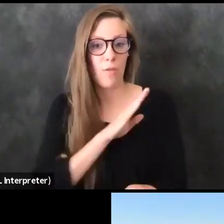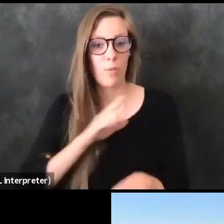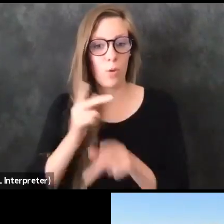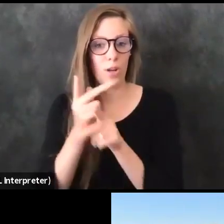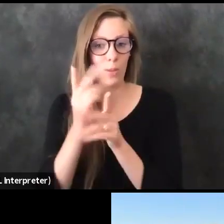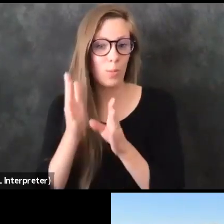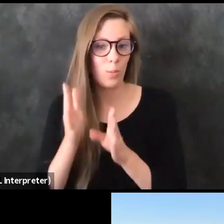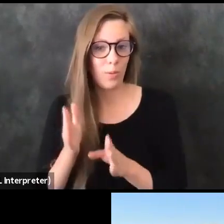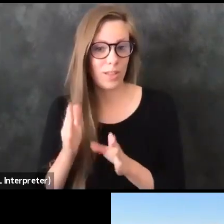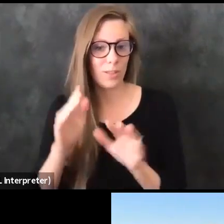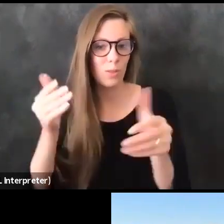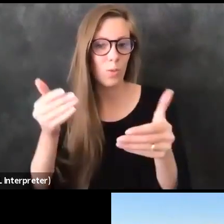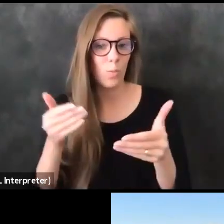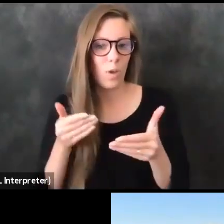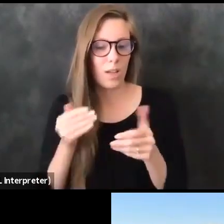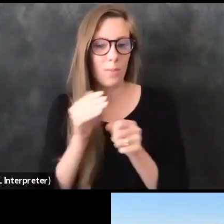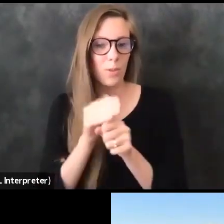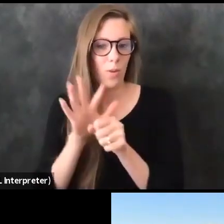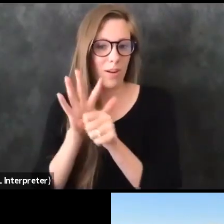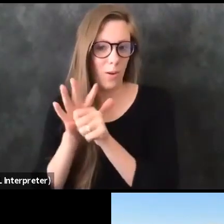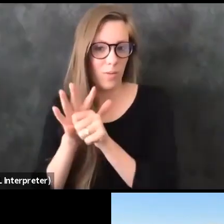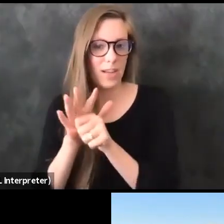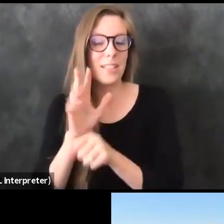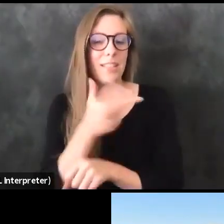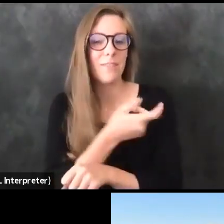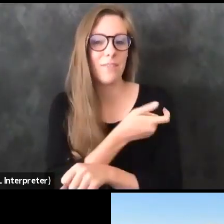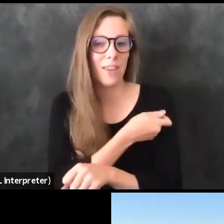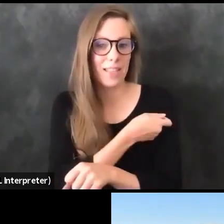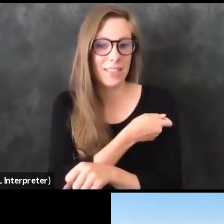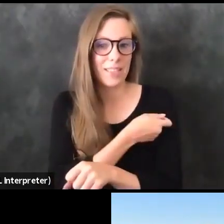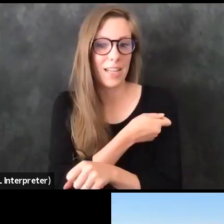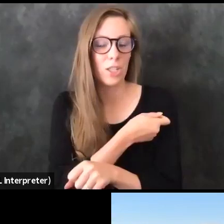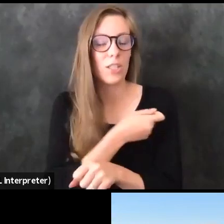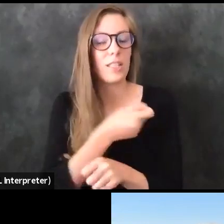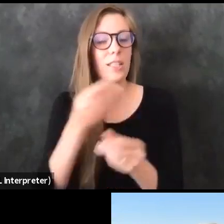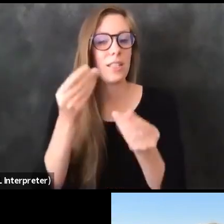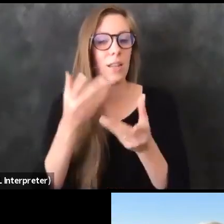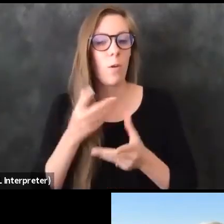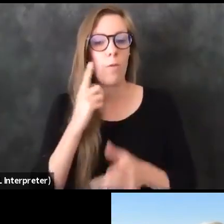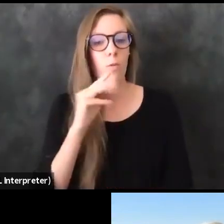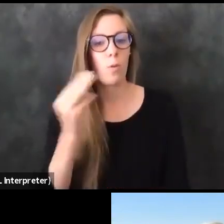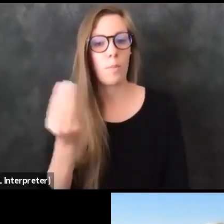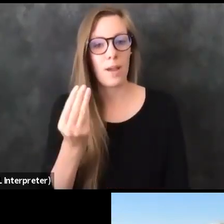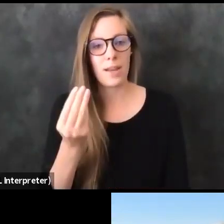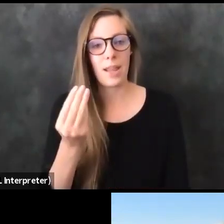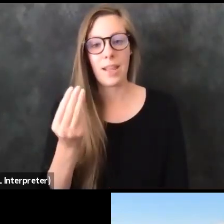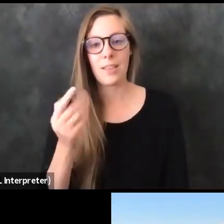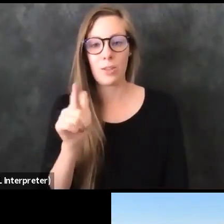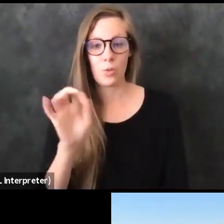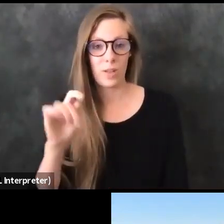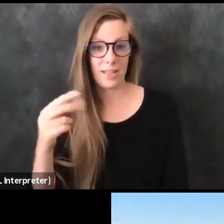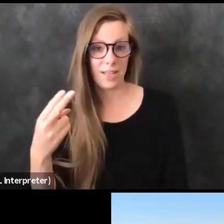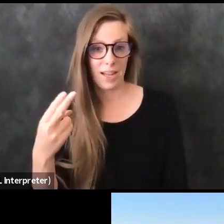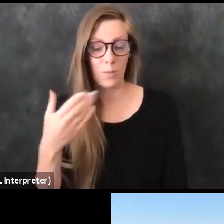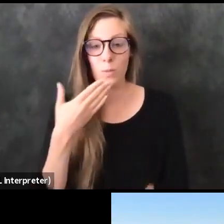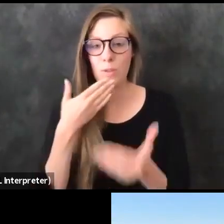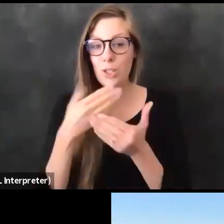Welcome to our covid-19 and Vaccination News Briefing for Monday, March twenty nine. We do have some good news to share with you today.